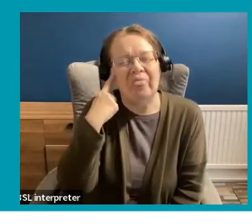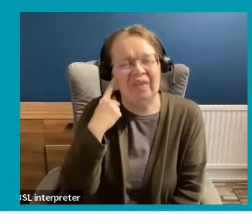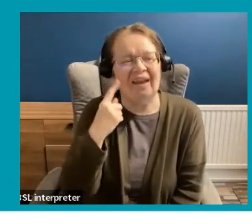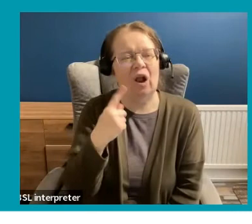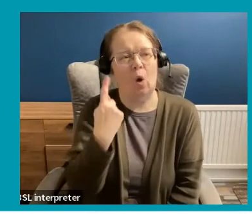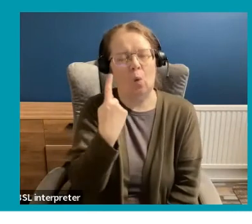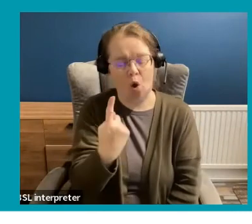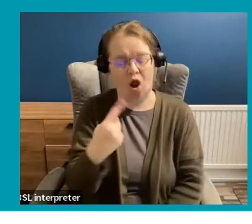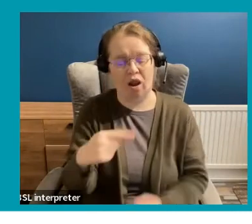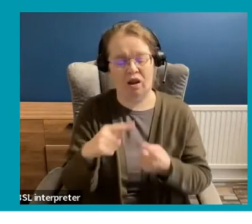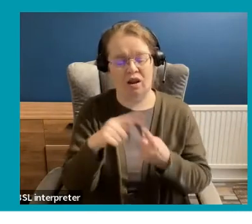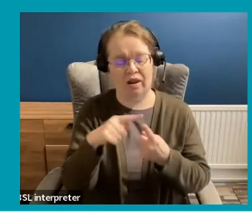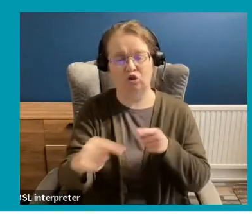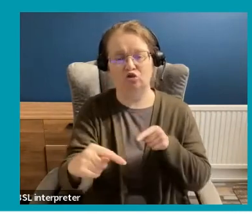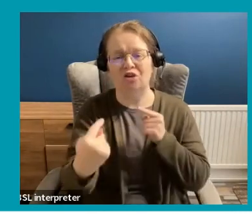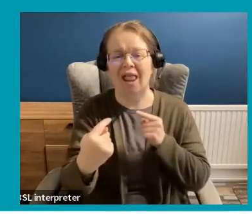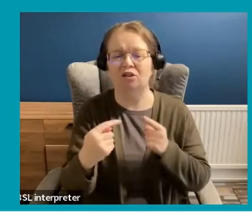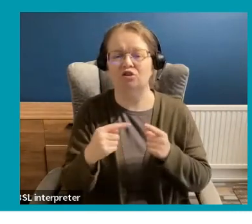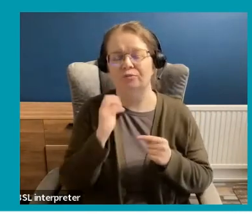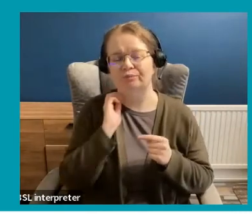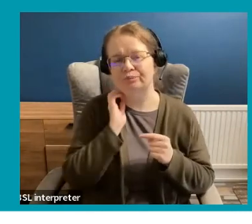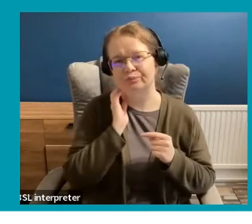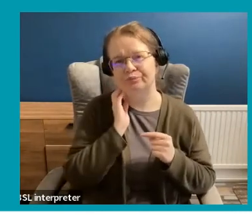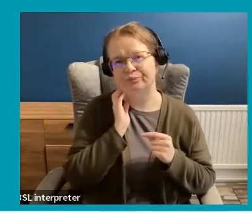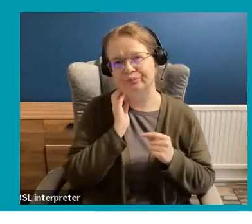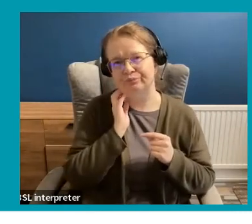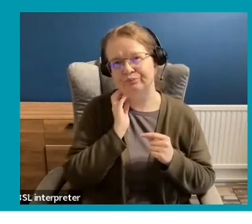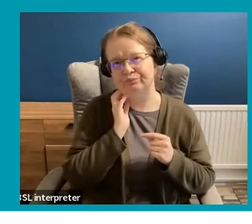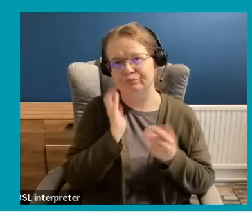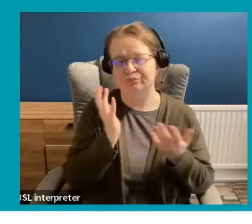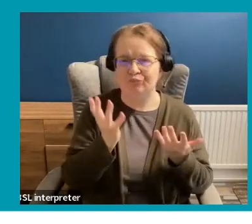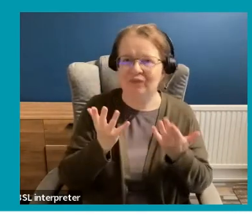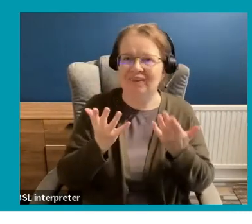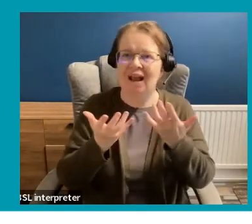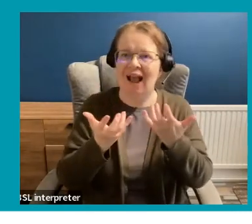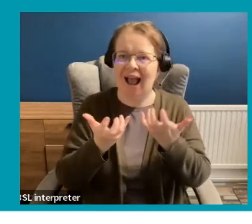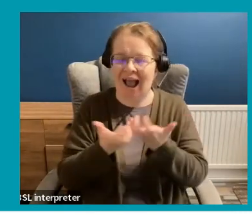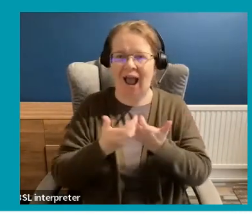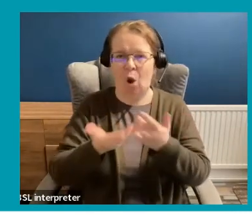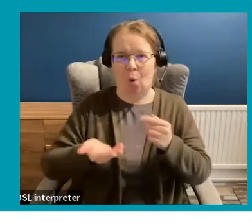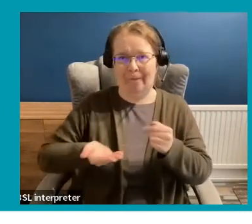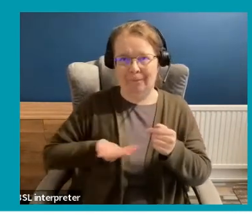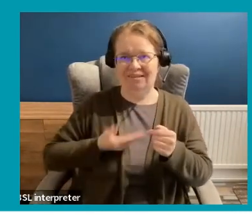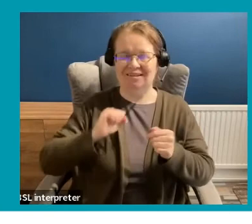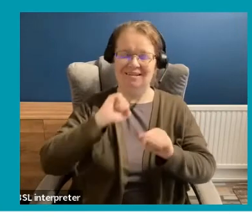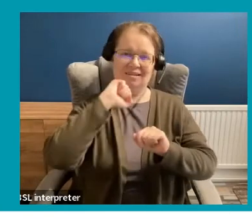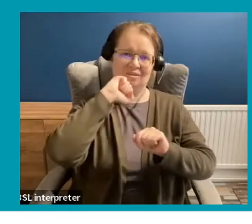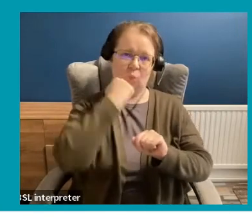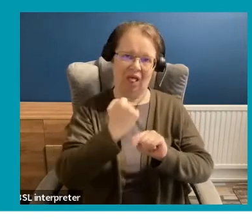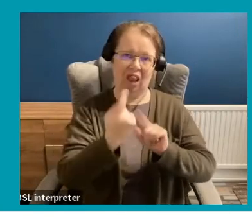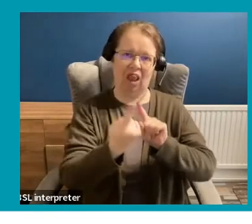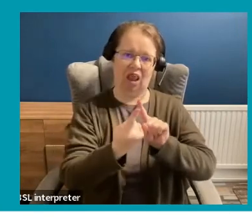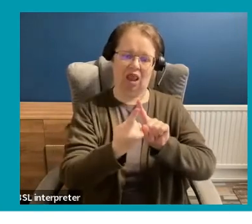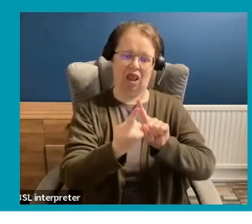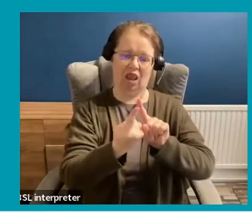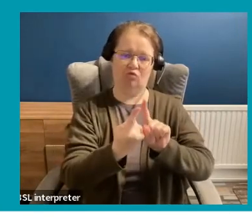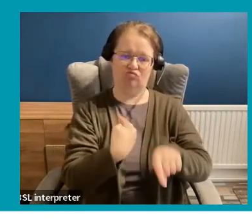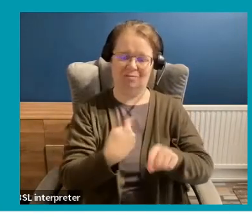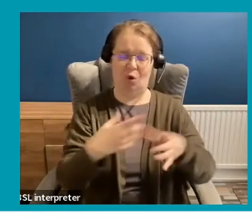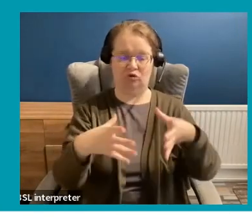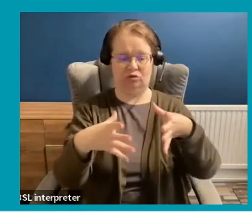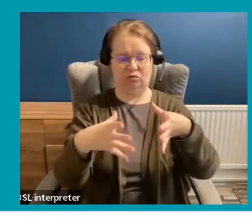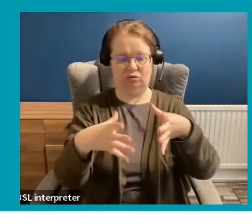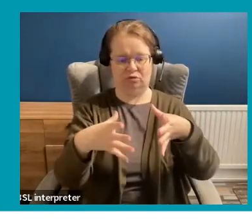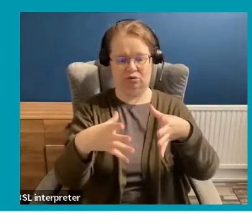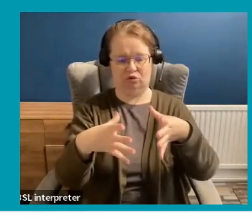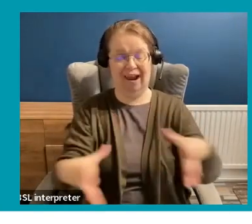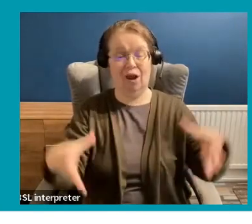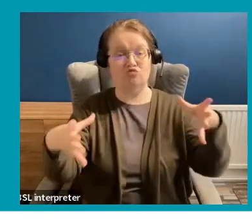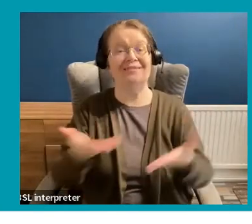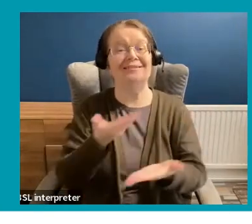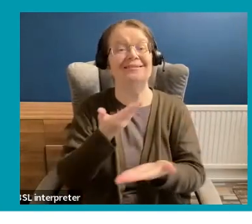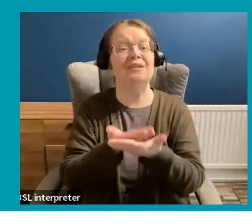is I suppose how businesses respond to an increase in demand if you can put it that way.